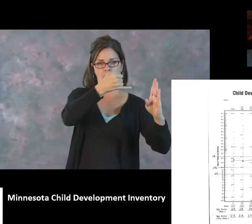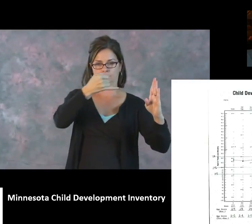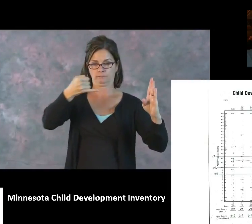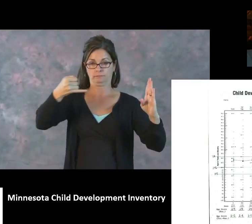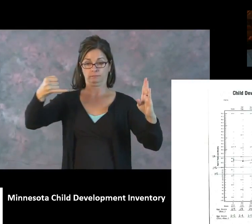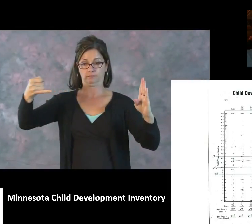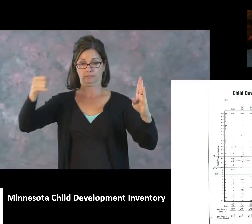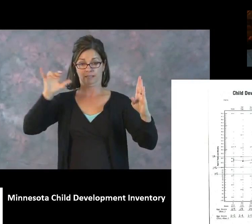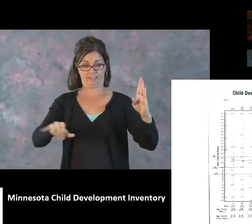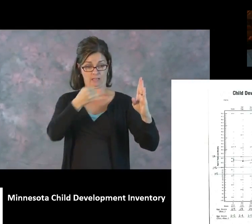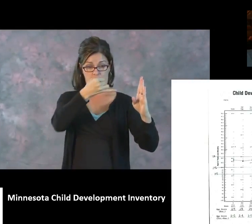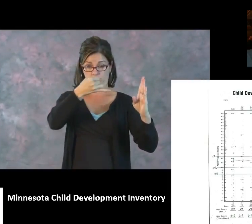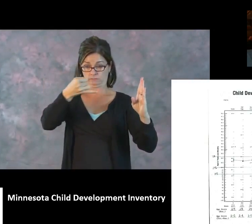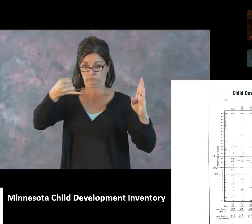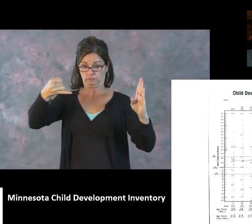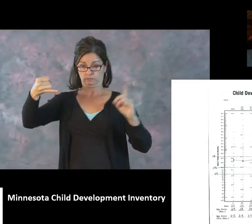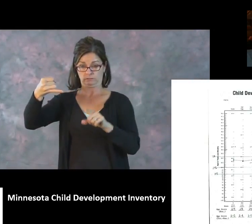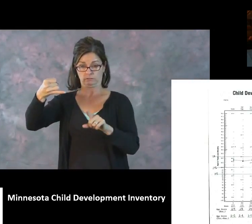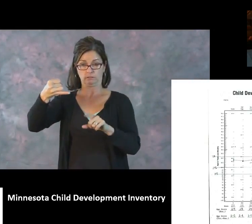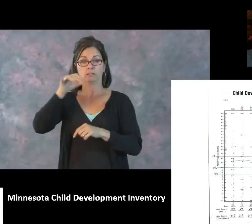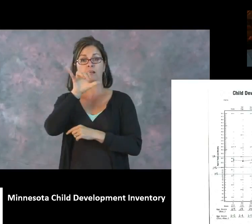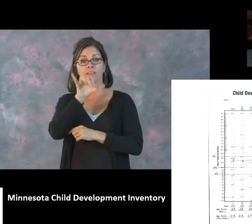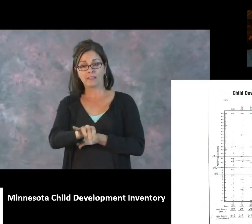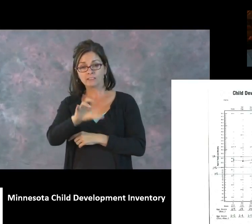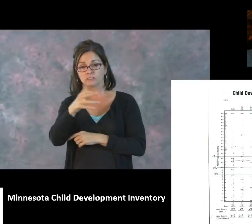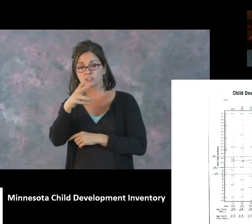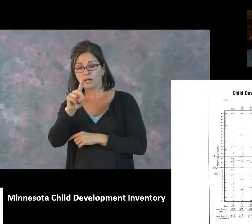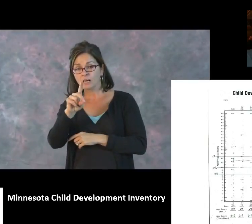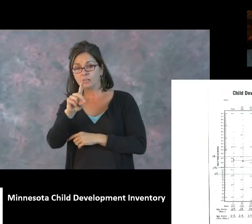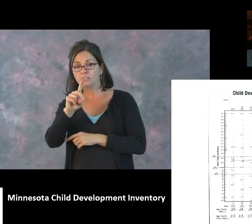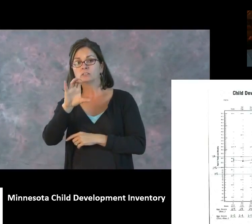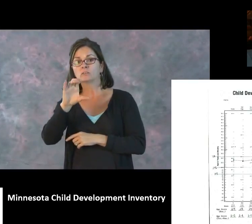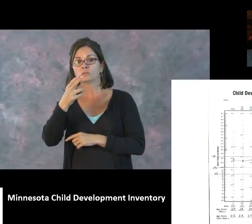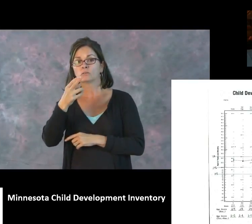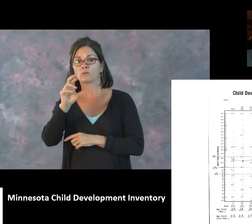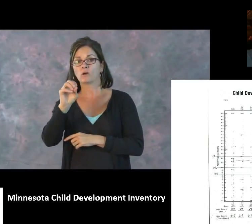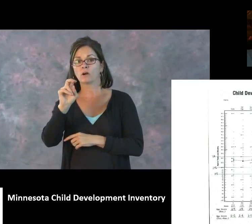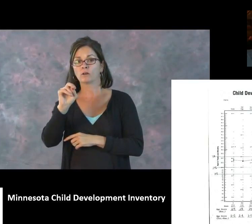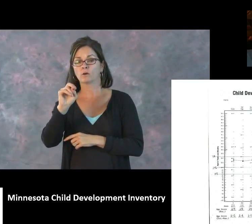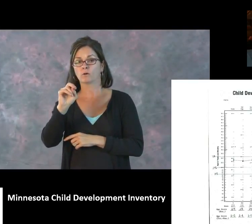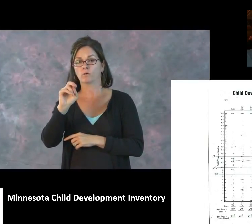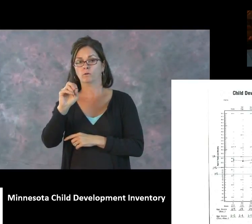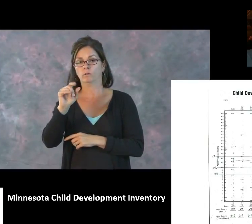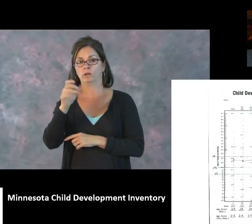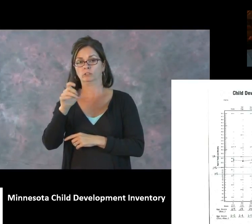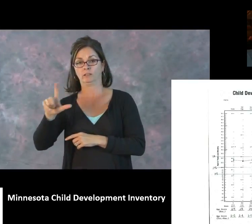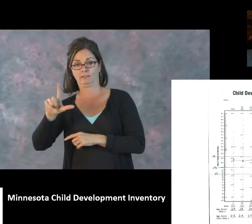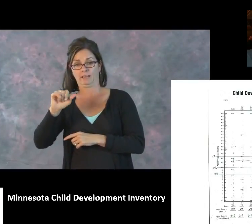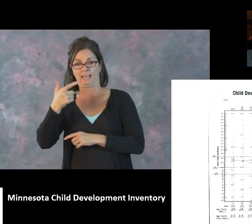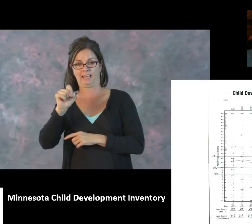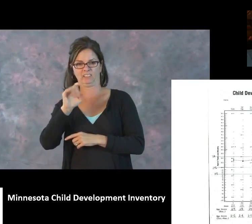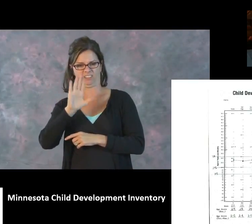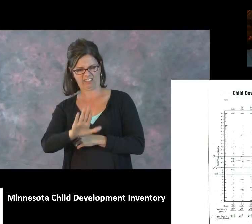That horizontal line is at the child's chronological age, their actual age. Then you can see a couple of lines